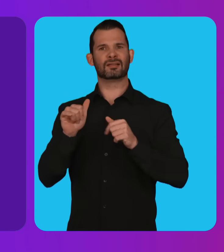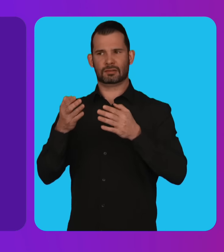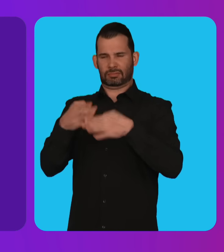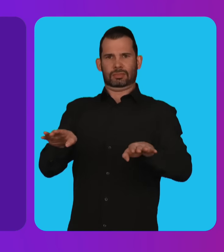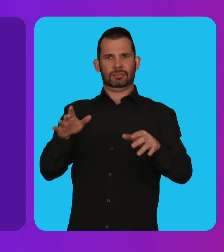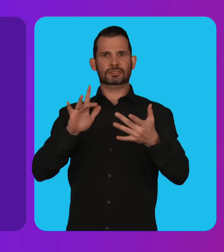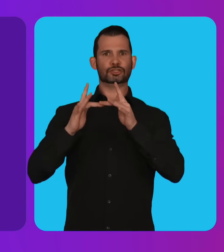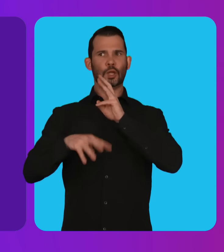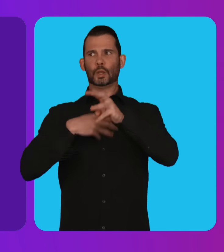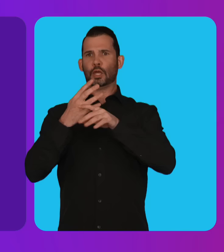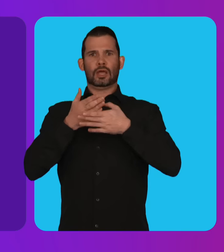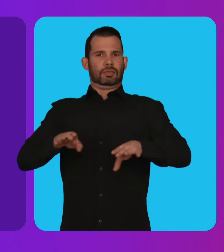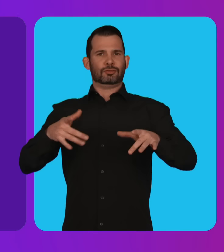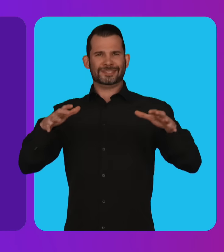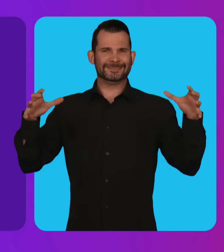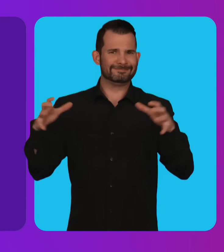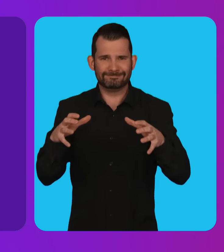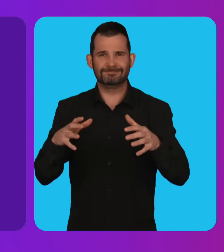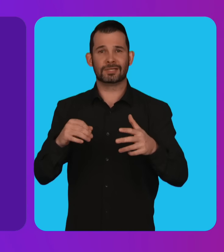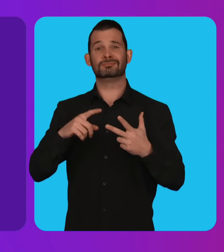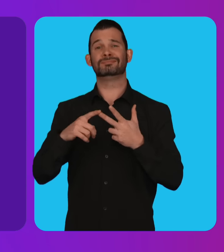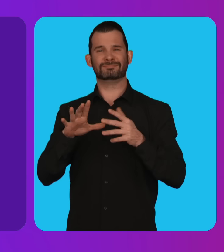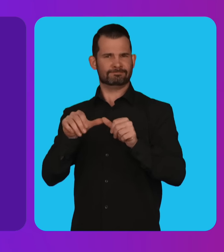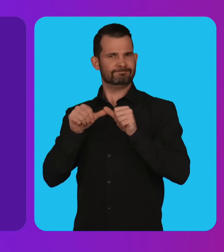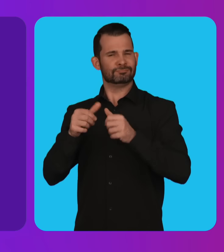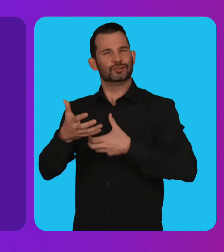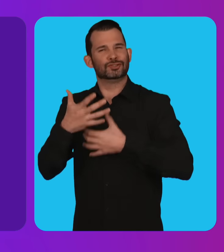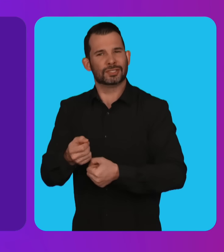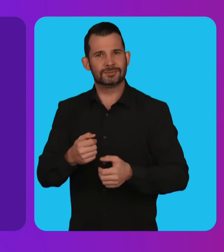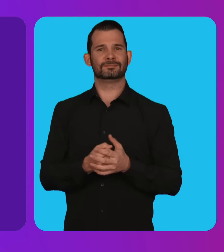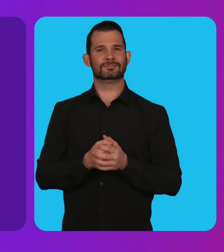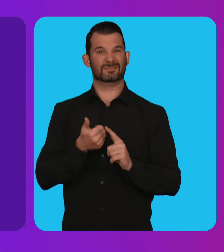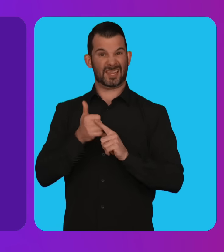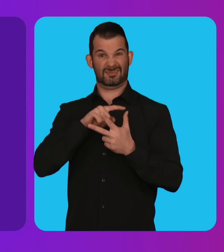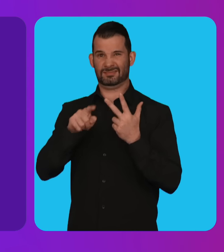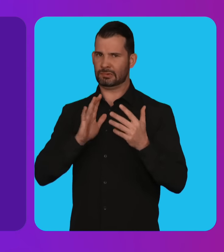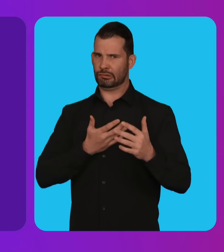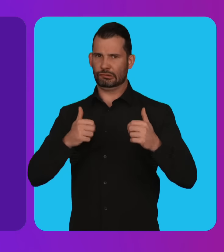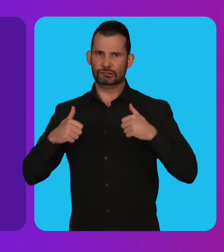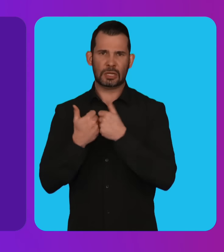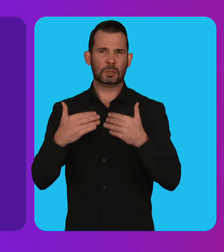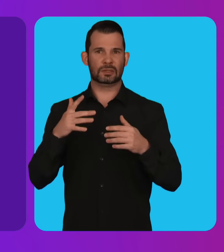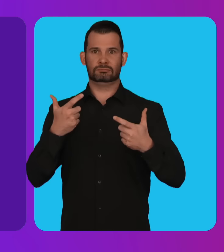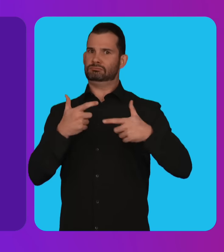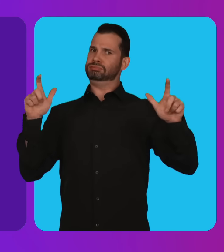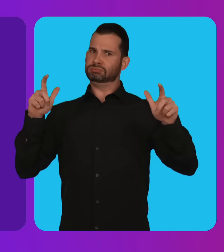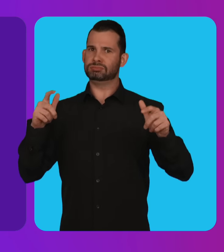These are our challenges, and they're substantial, which also makes our task very exciting.